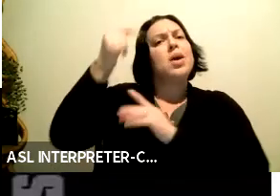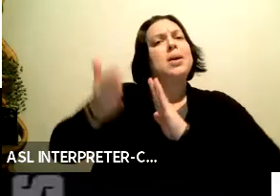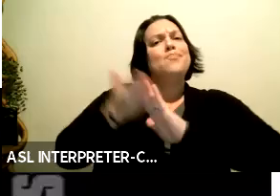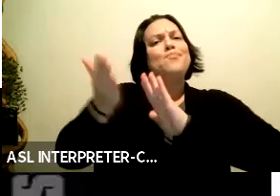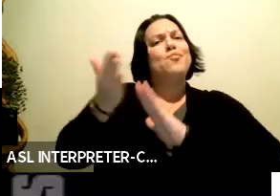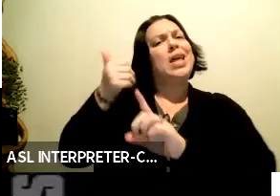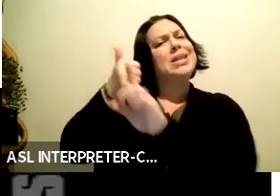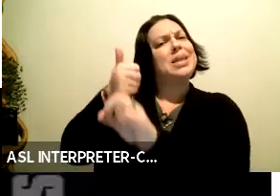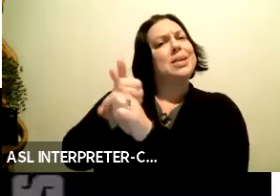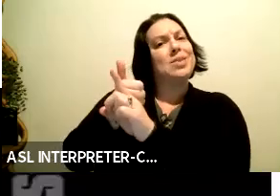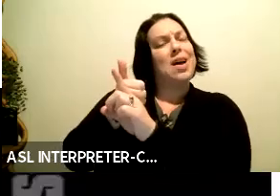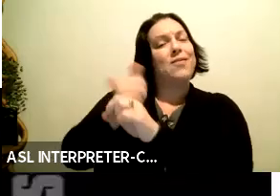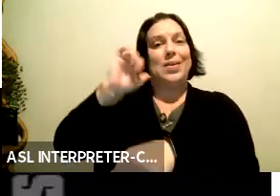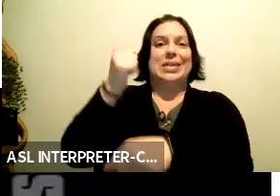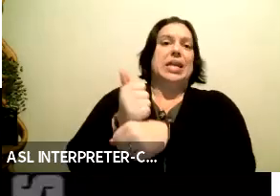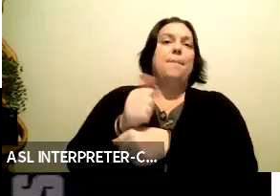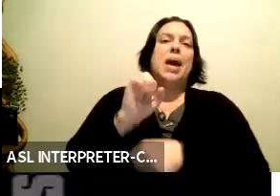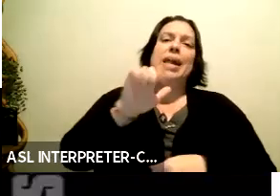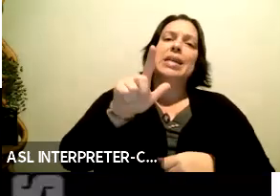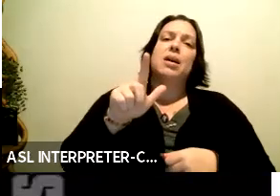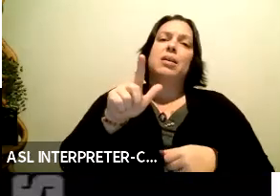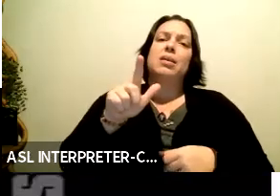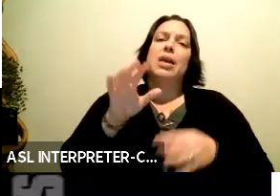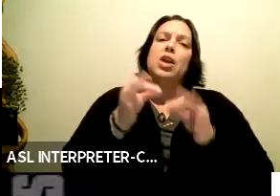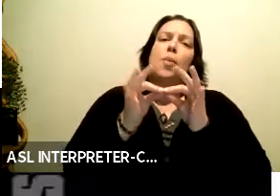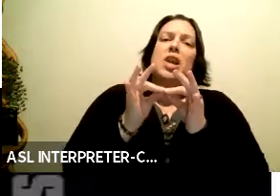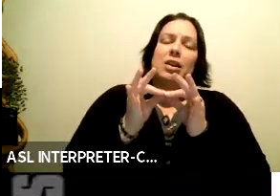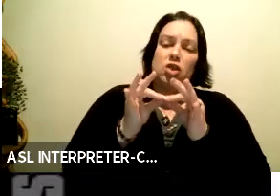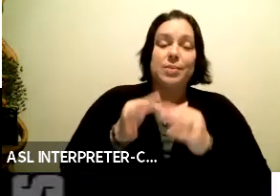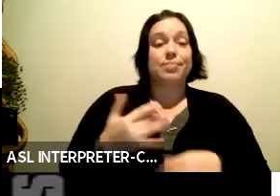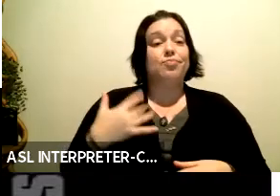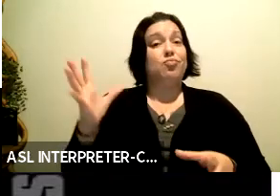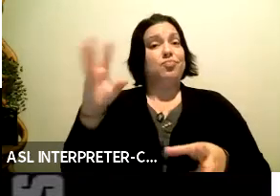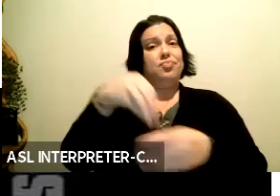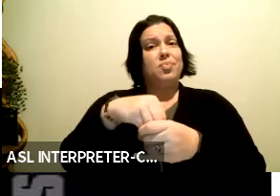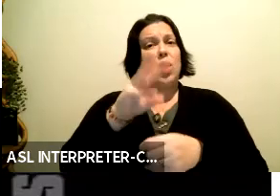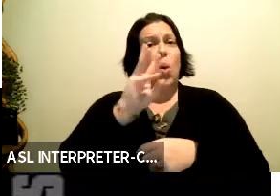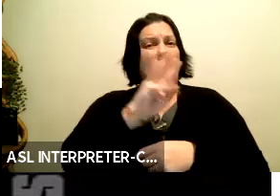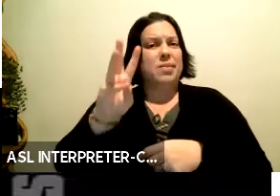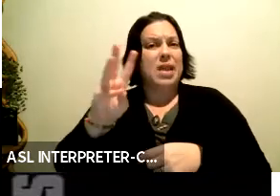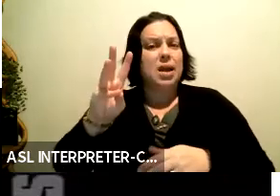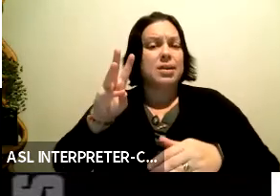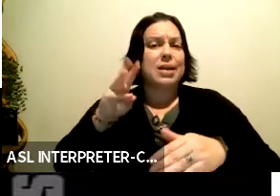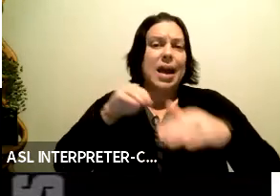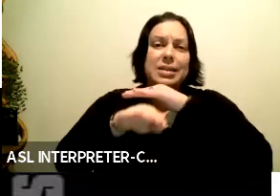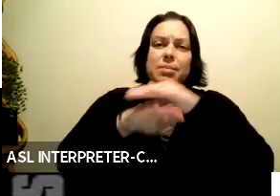been built in many different partners. We promoted website accessibility with support from disability